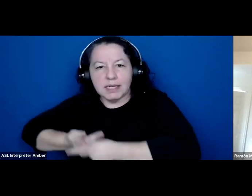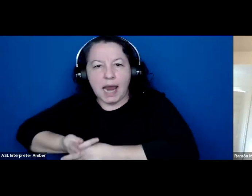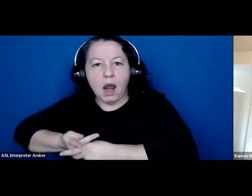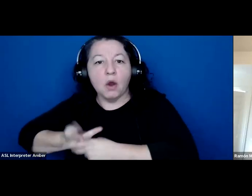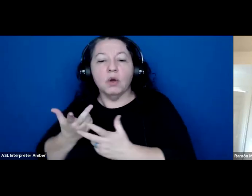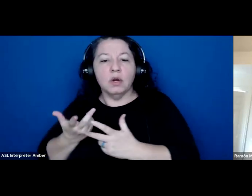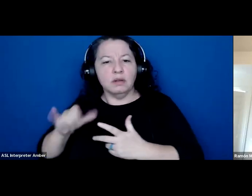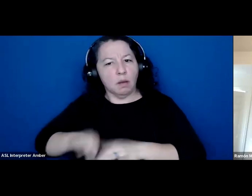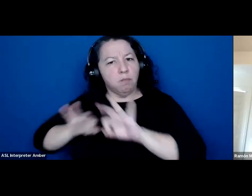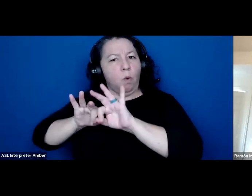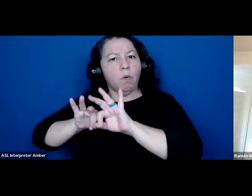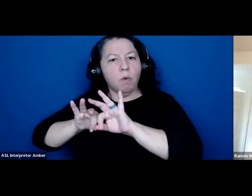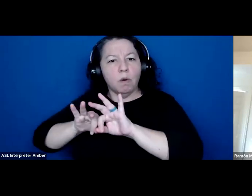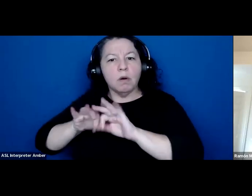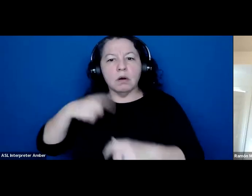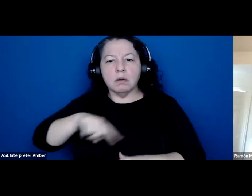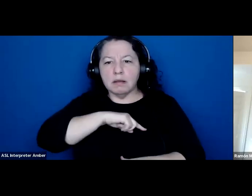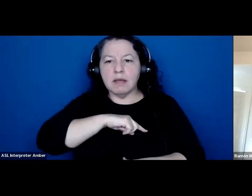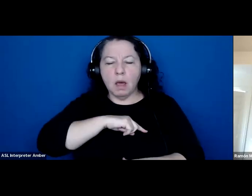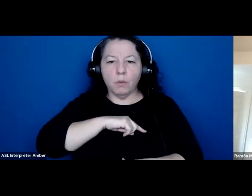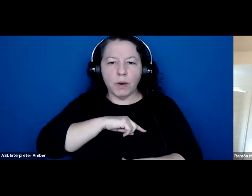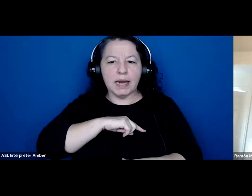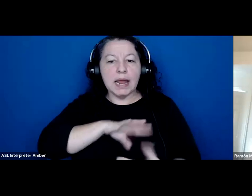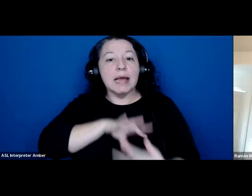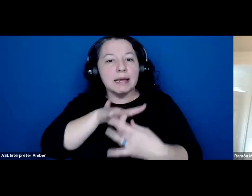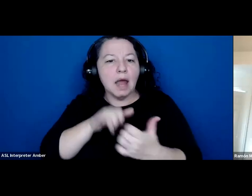it's important that we connect with that, that we